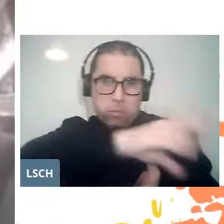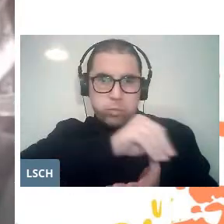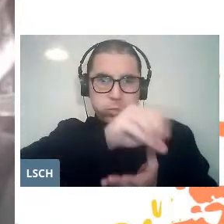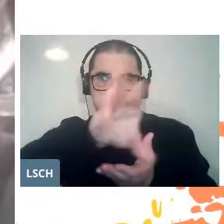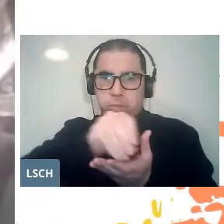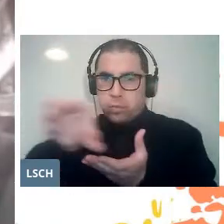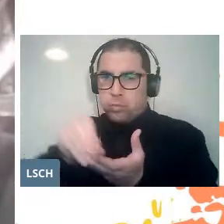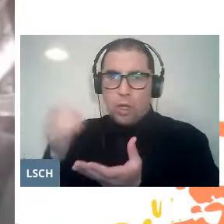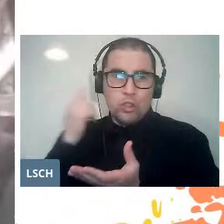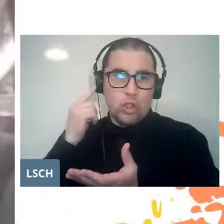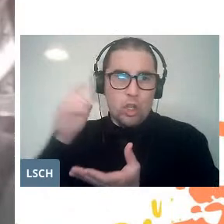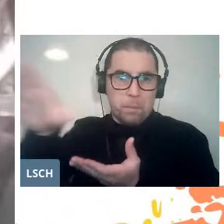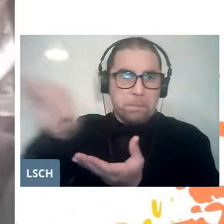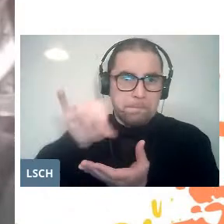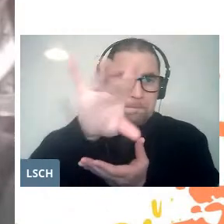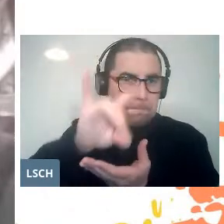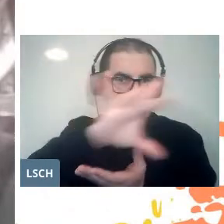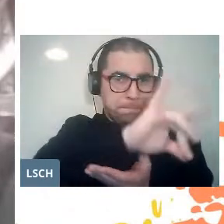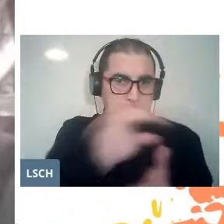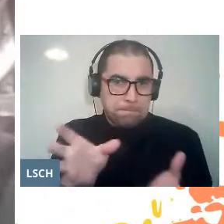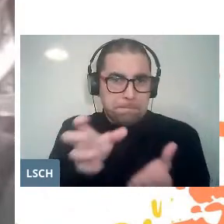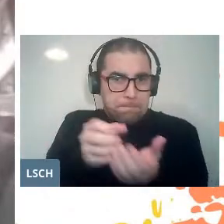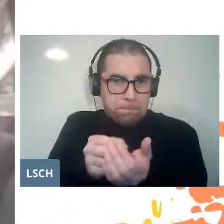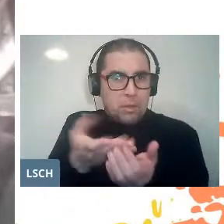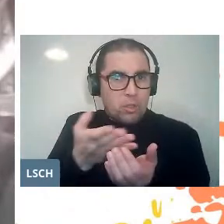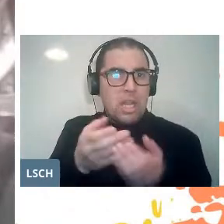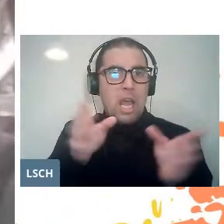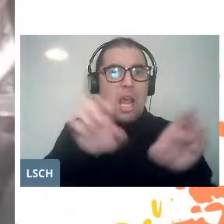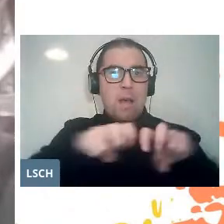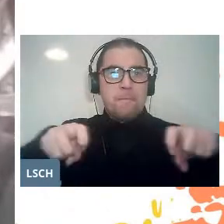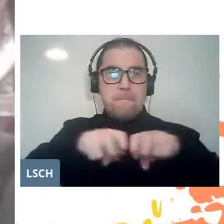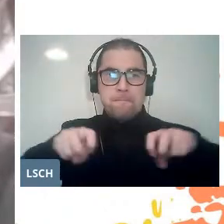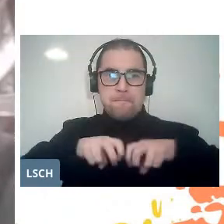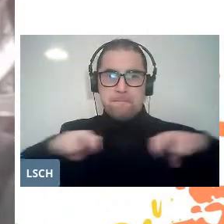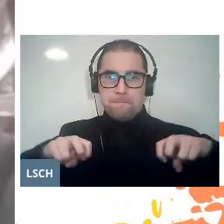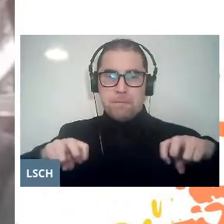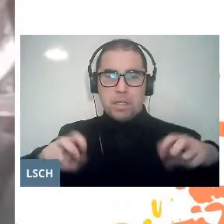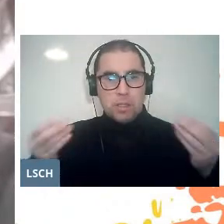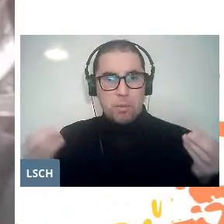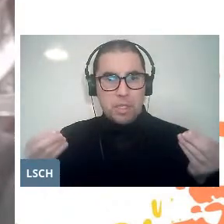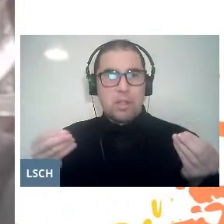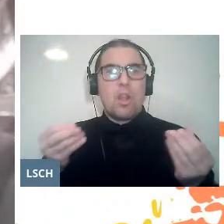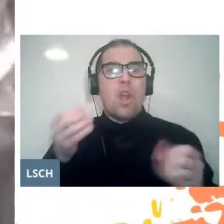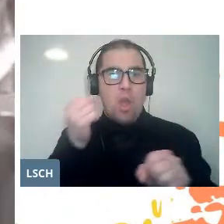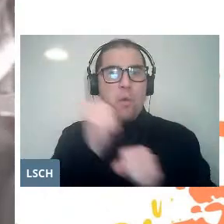Consequently, we understand the symphony as a work for orchestra